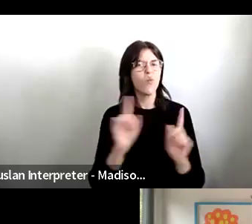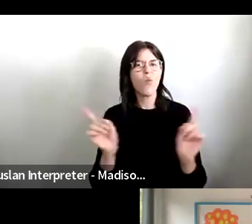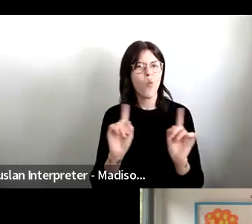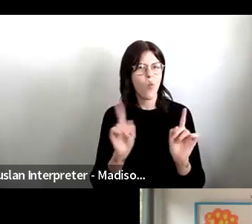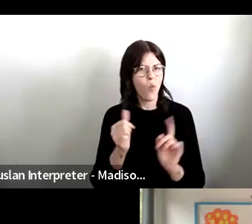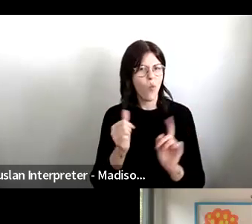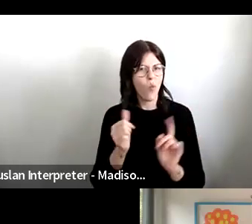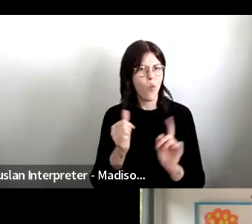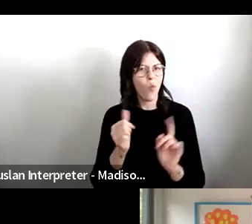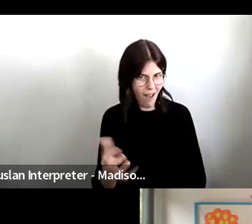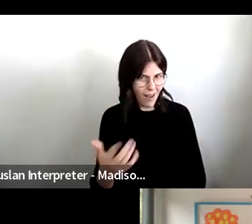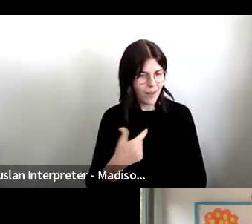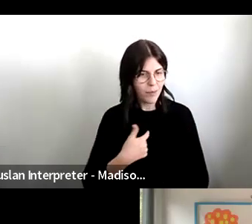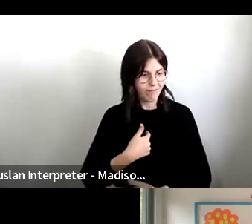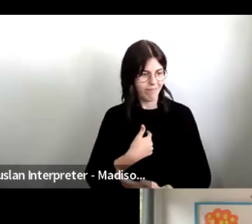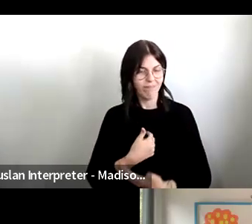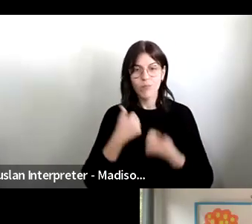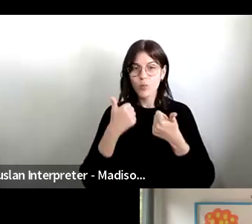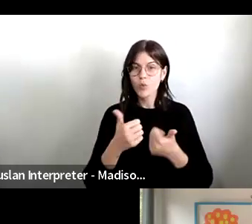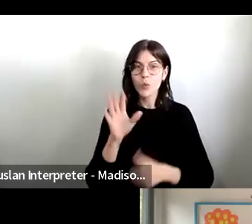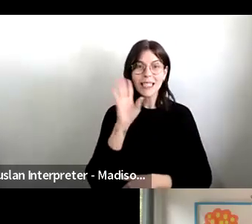be great to hear from you guys about what your experience of being in an assessment